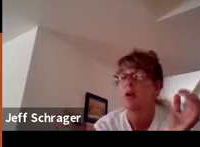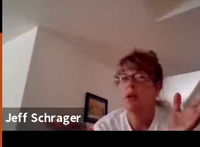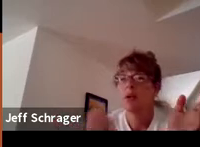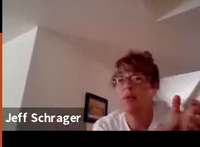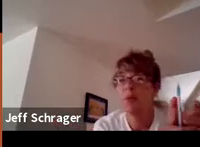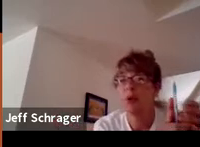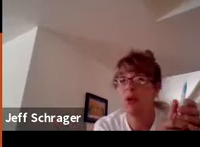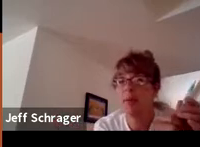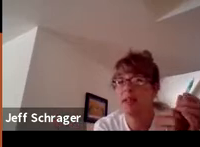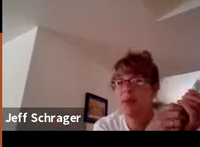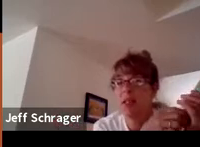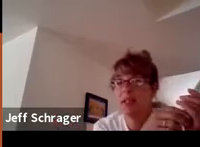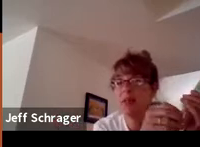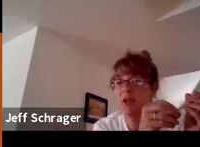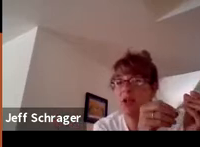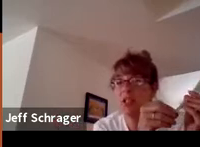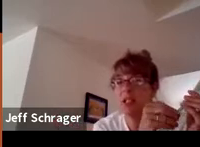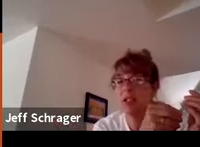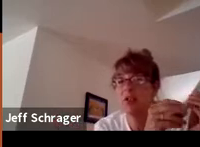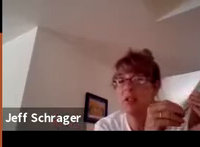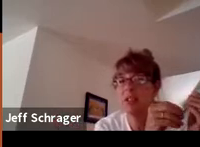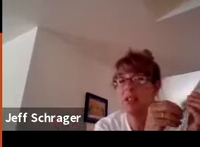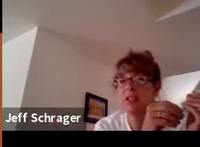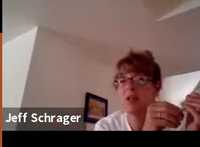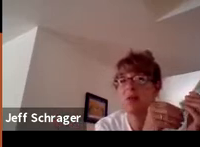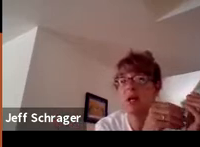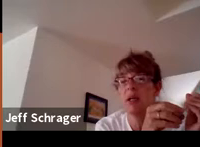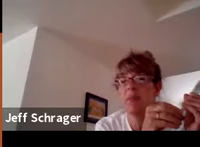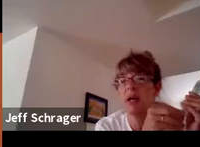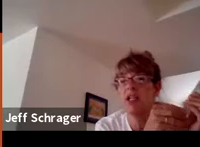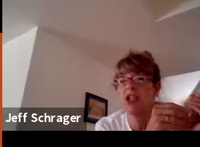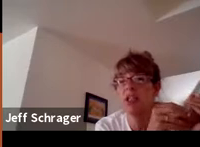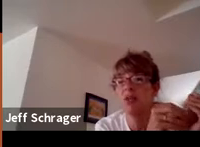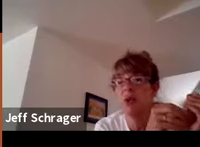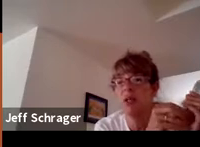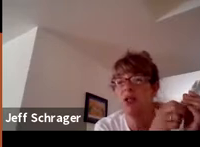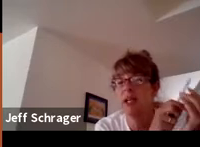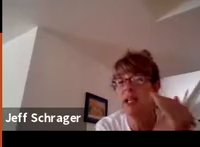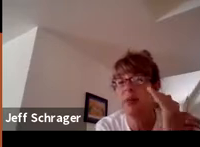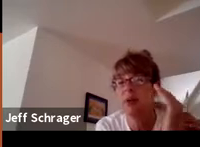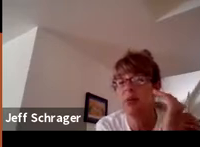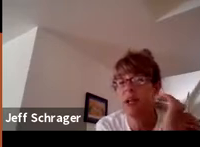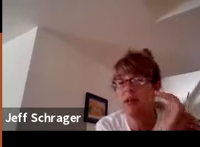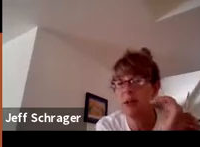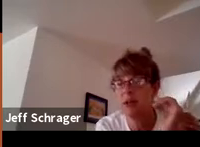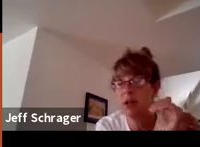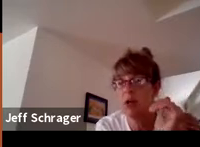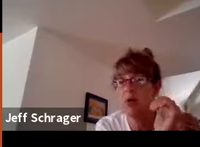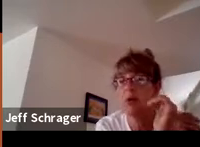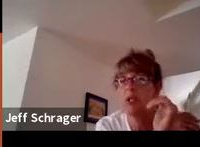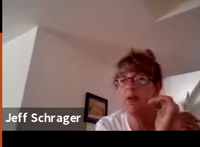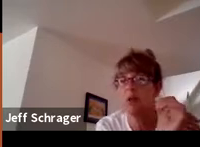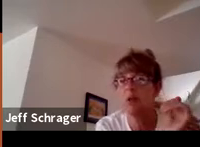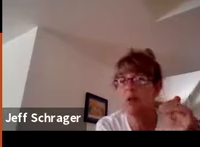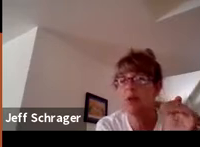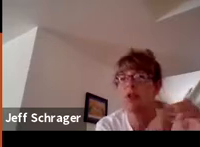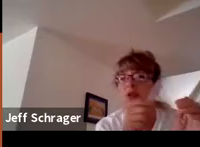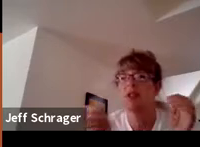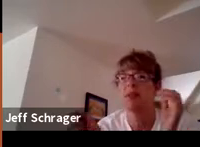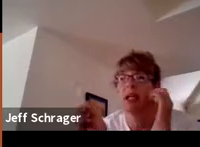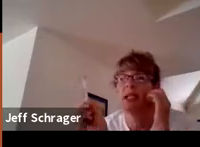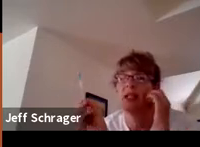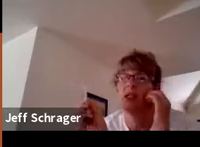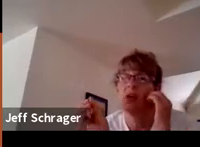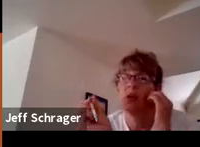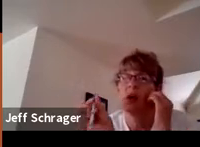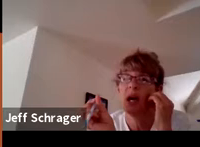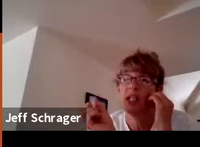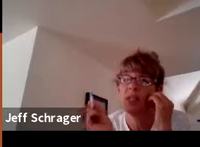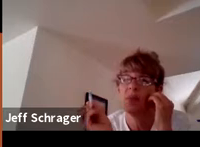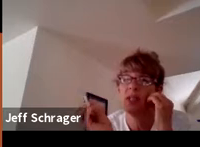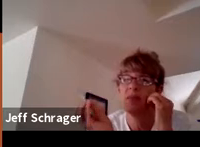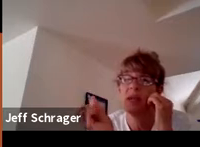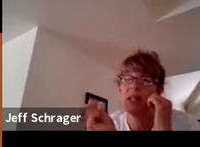Jeff Schrager: Are going through the program as well as some nursing students say, I just, we try to keep the rent very low and affordable for the students. But I didn't know. I just wanted to make